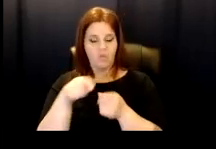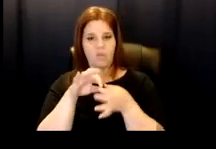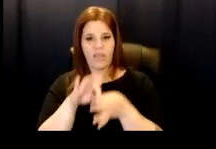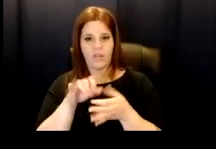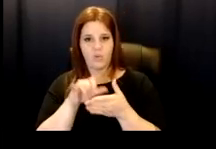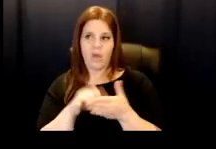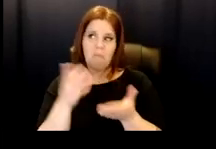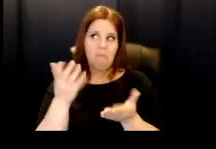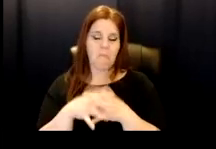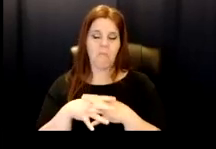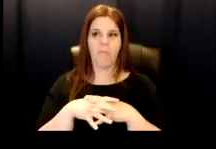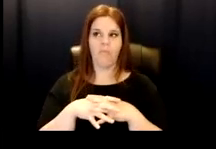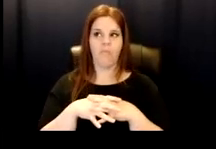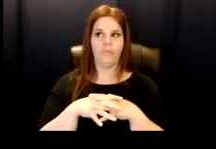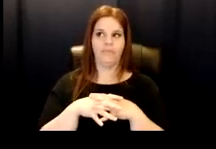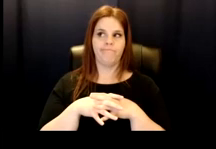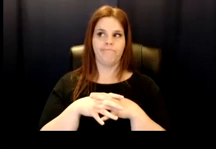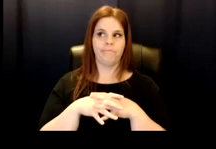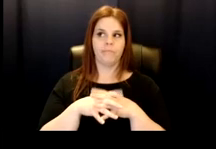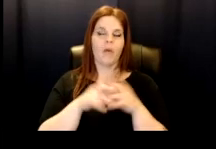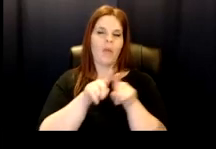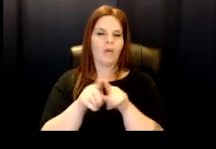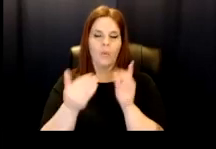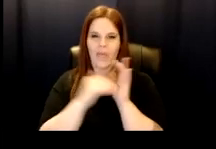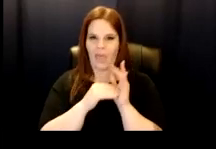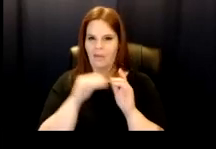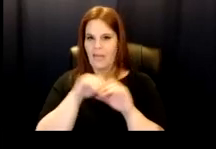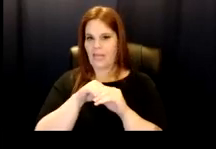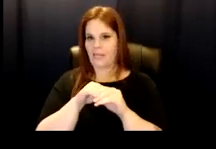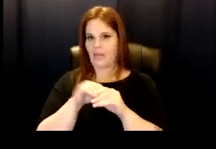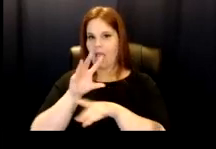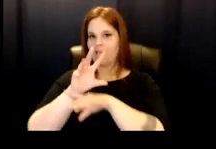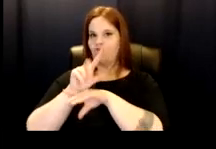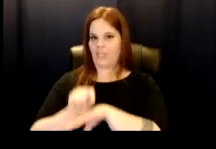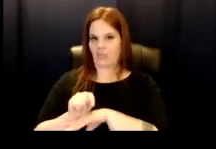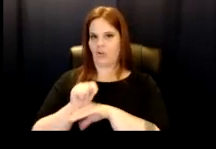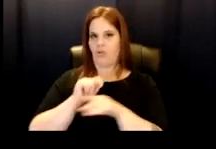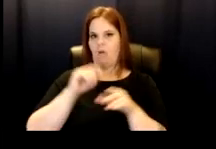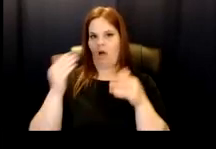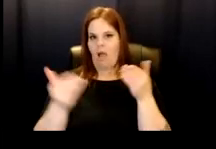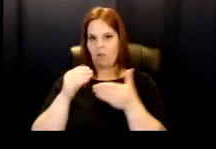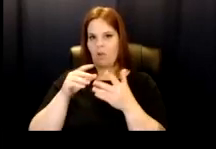I also again, in a traditional hiring context, we would know like, you know, contact this